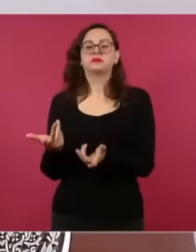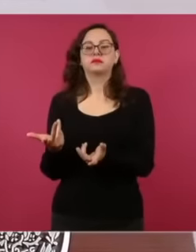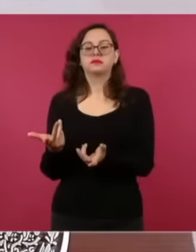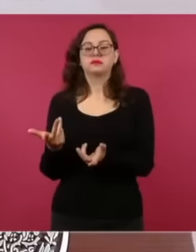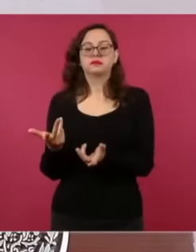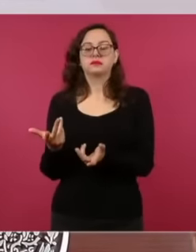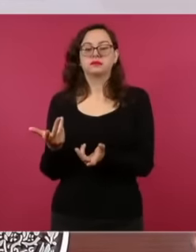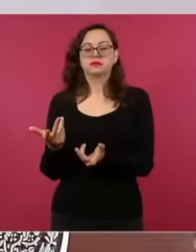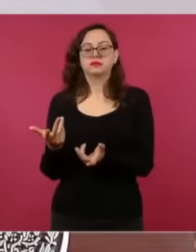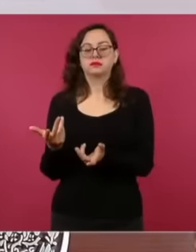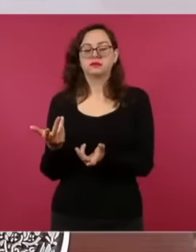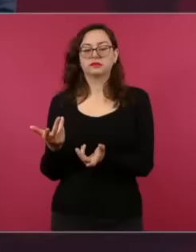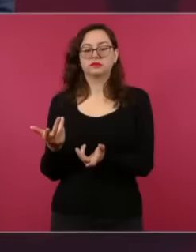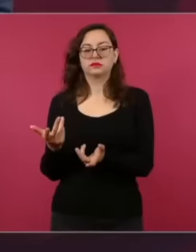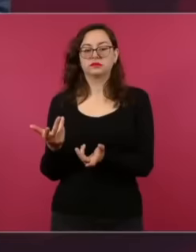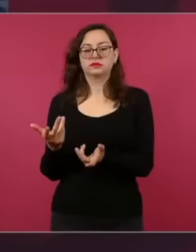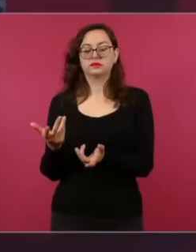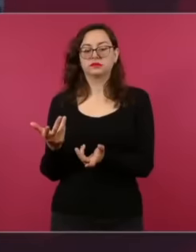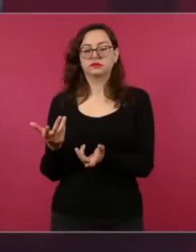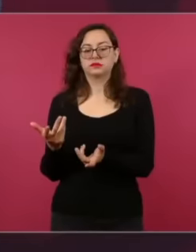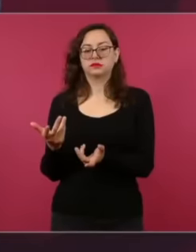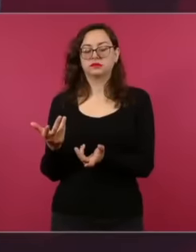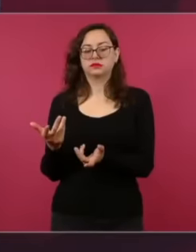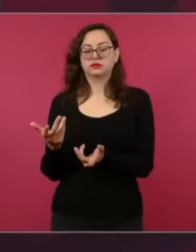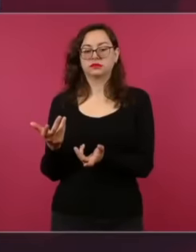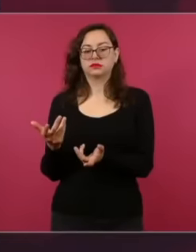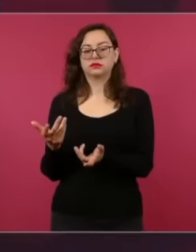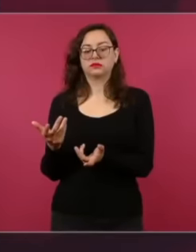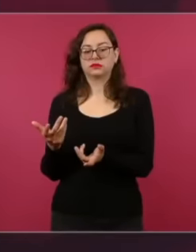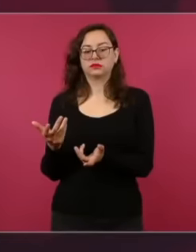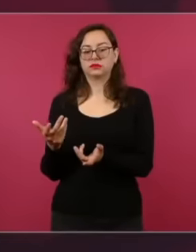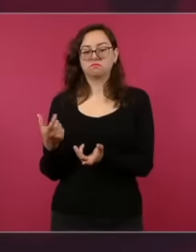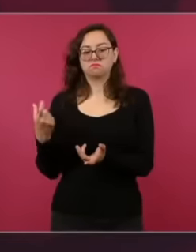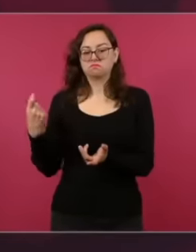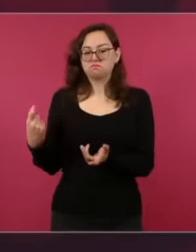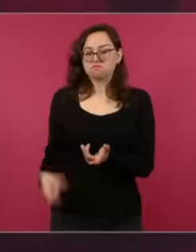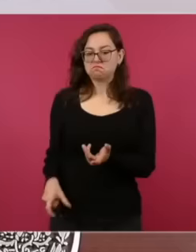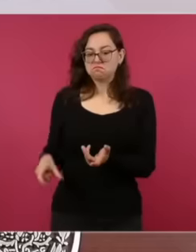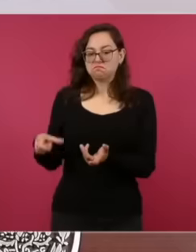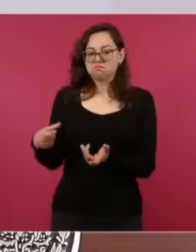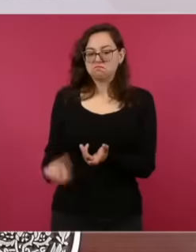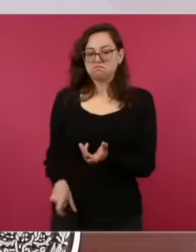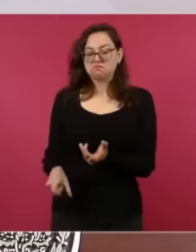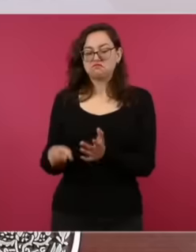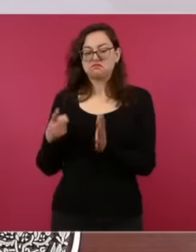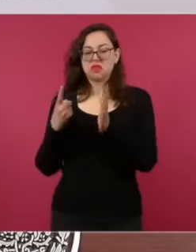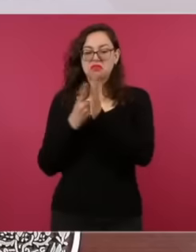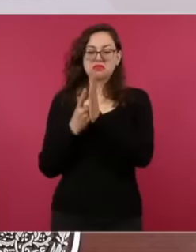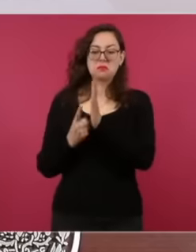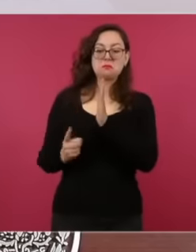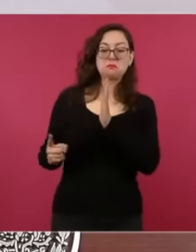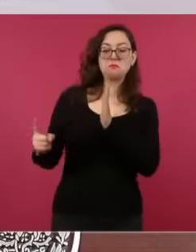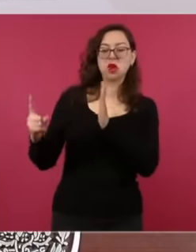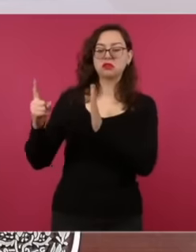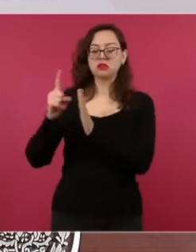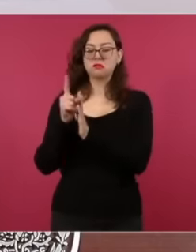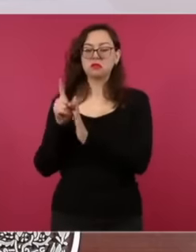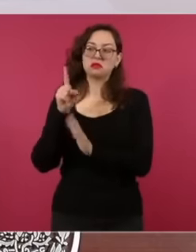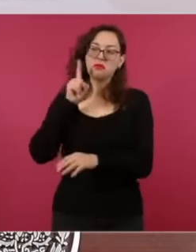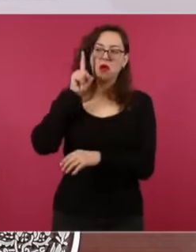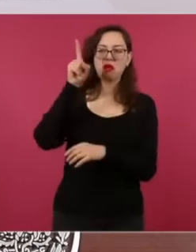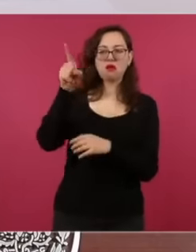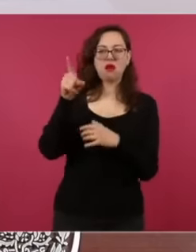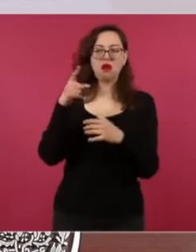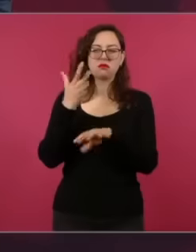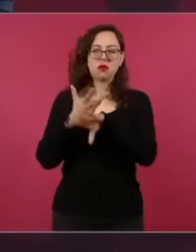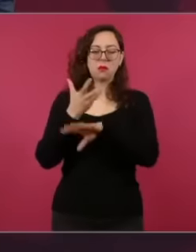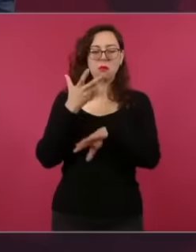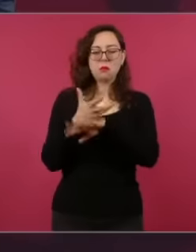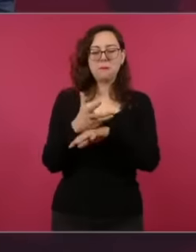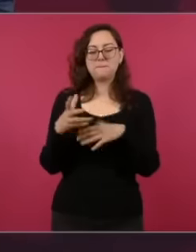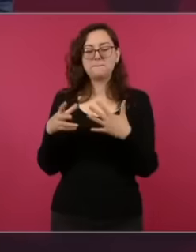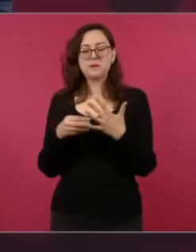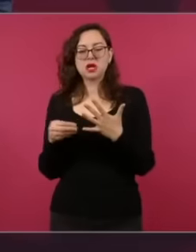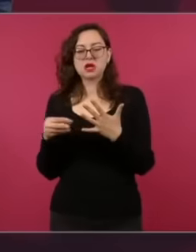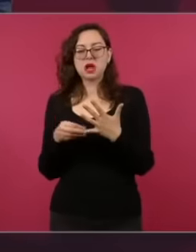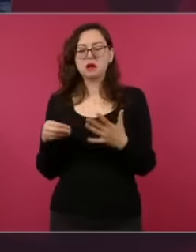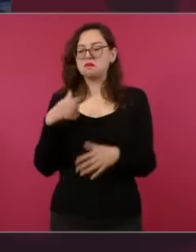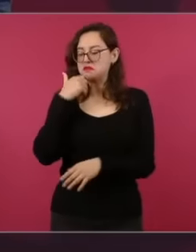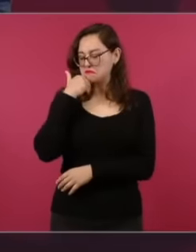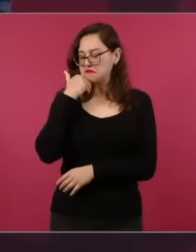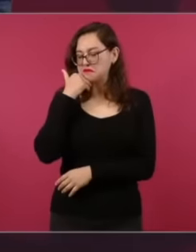Salinas and have an apartment in Miami and